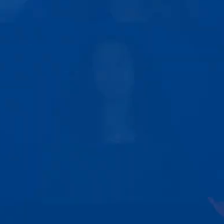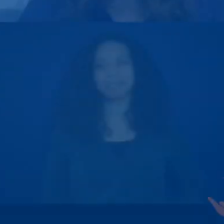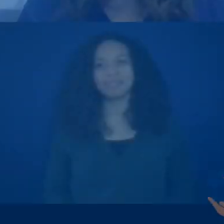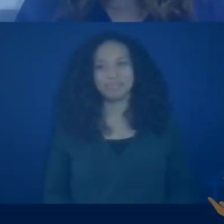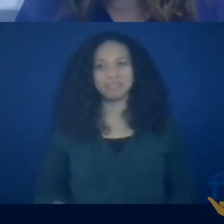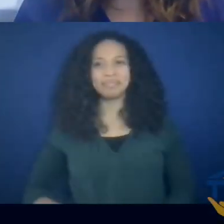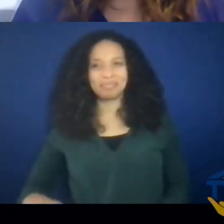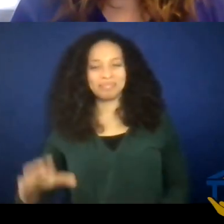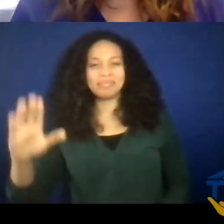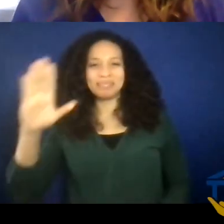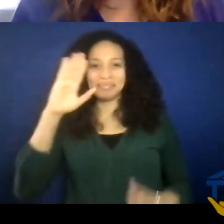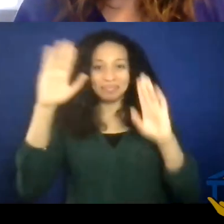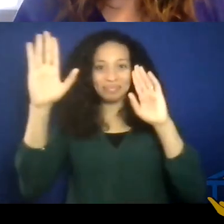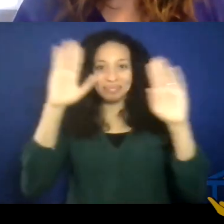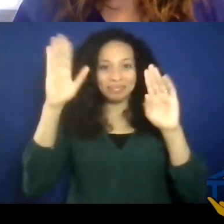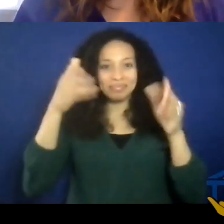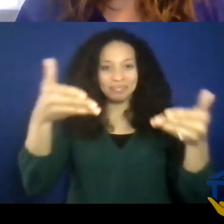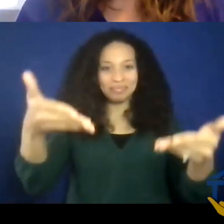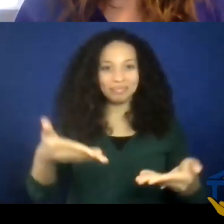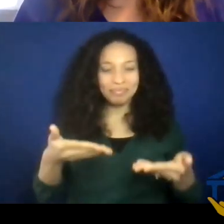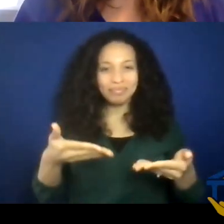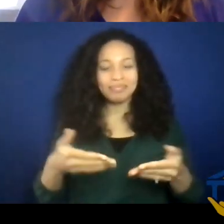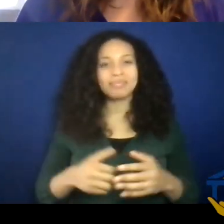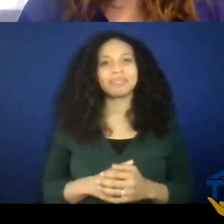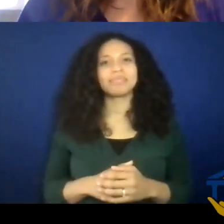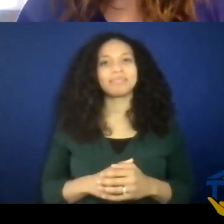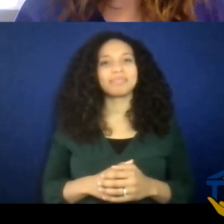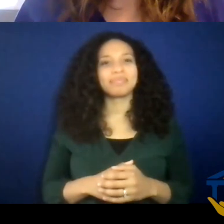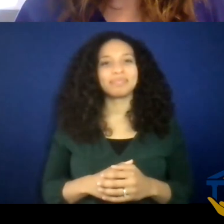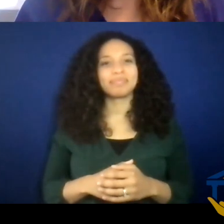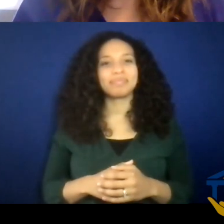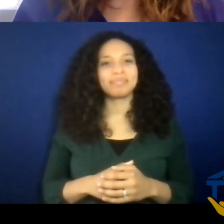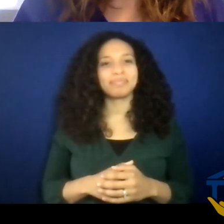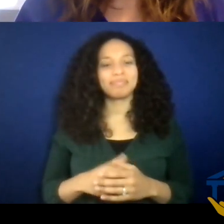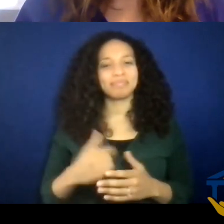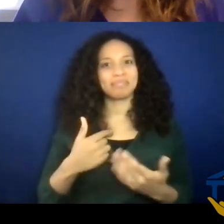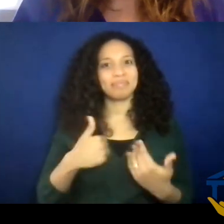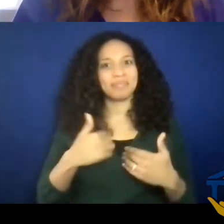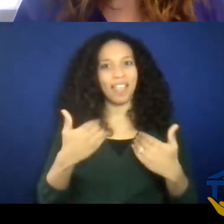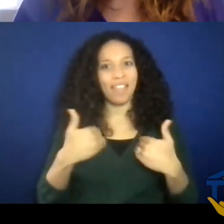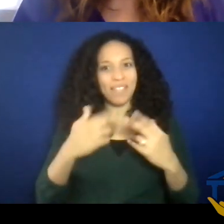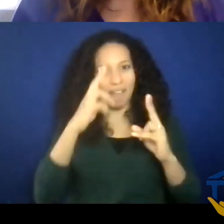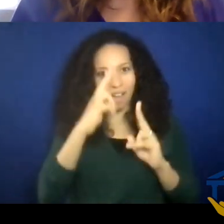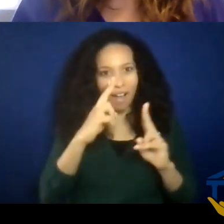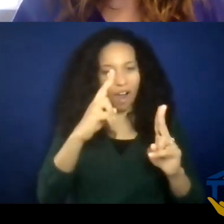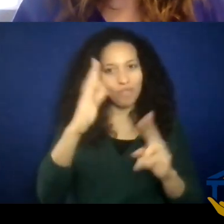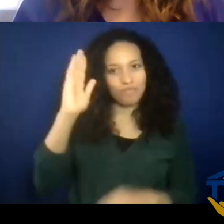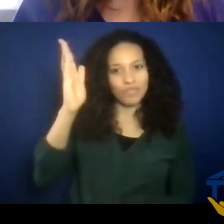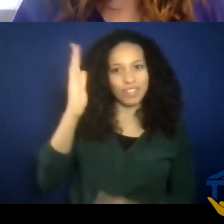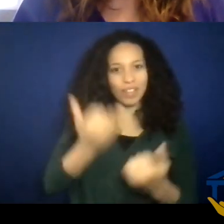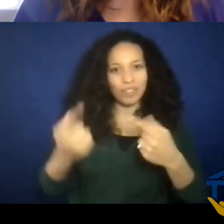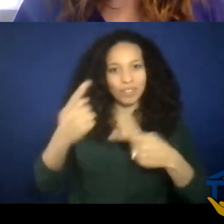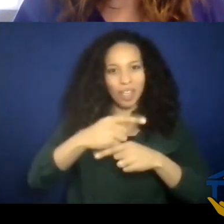Welcome. I have the honor to present today with Tawny and Jeni. My hope is that you